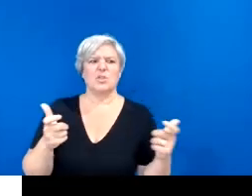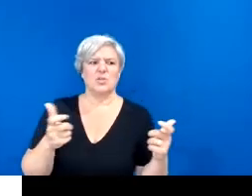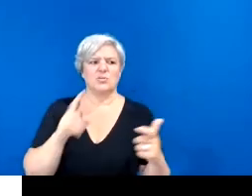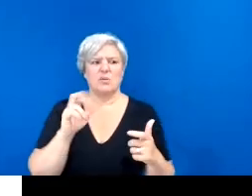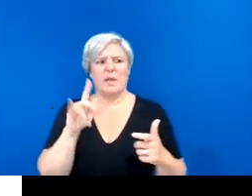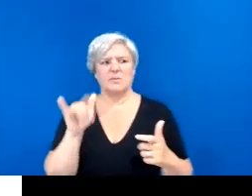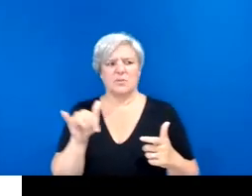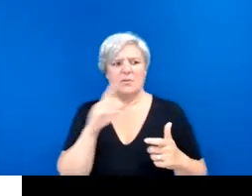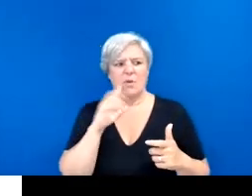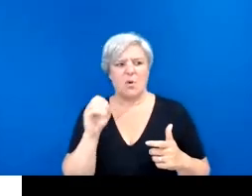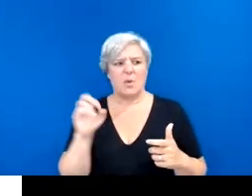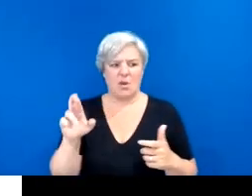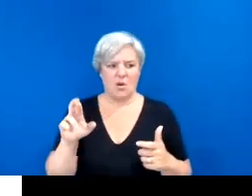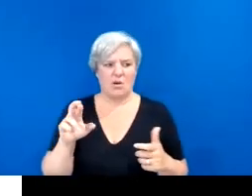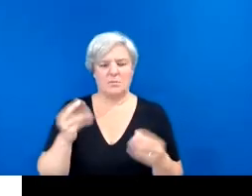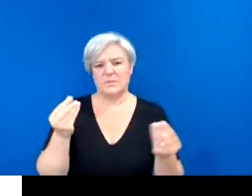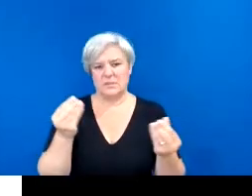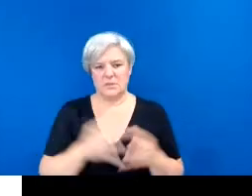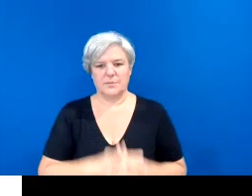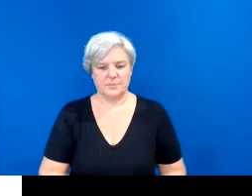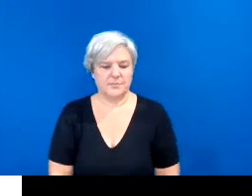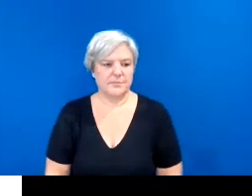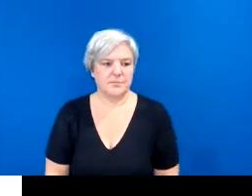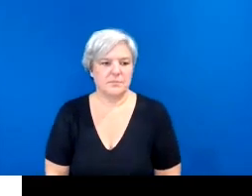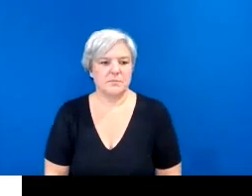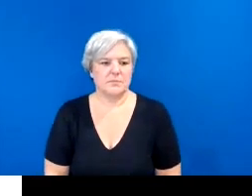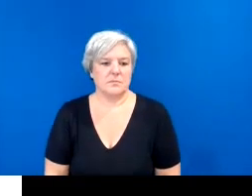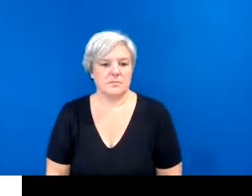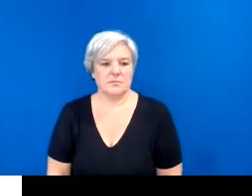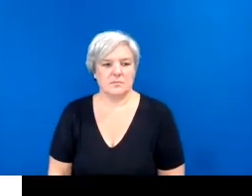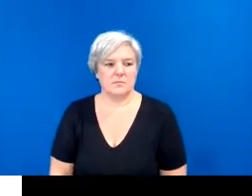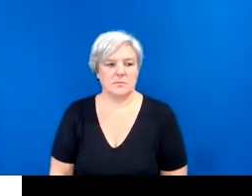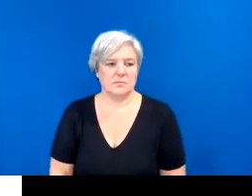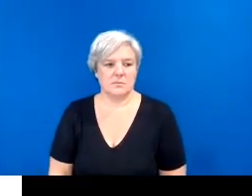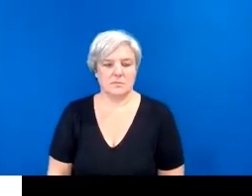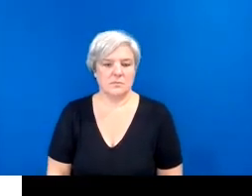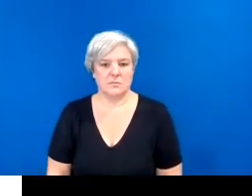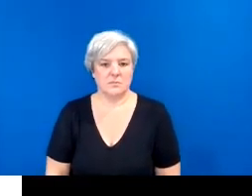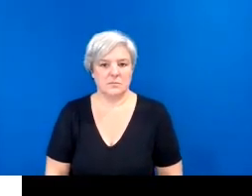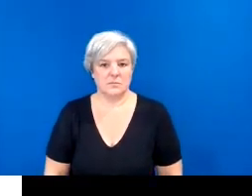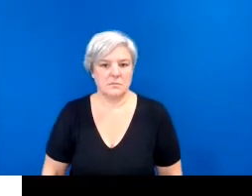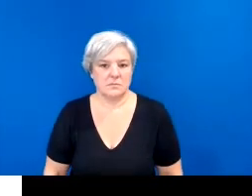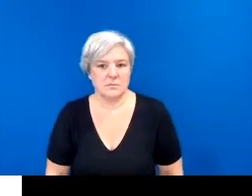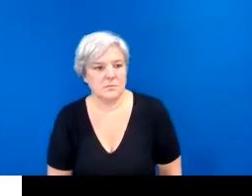for OER materials. So that's a look at cool4ed.